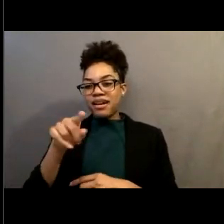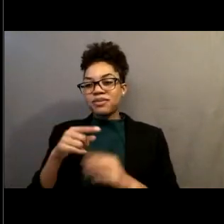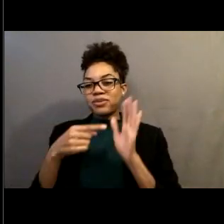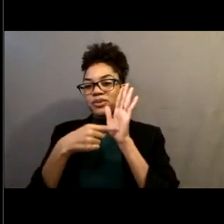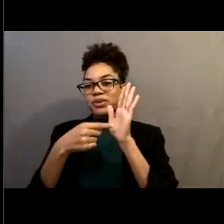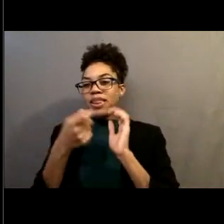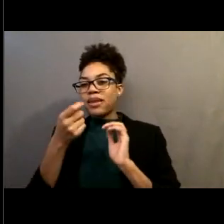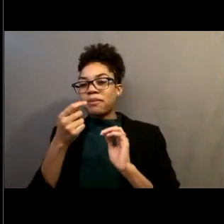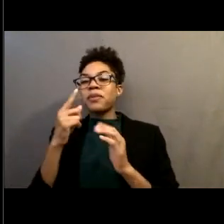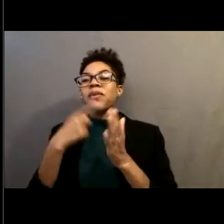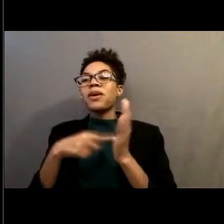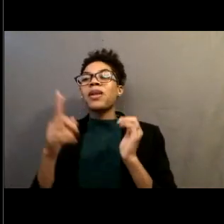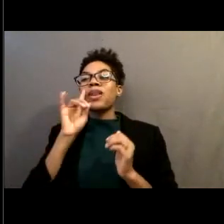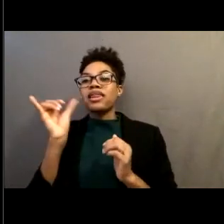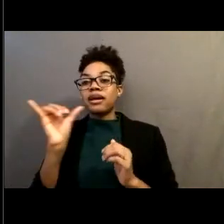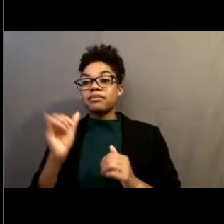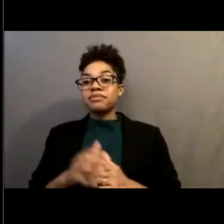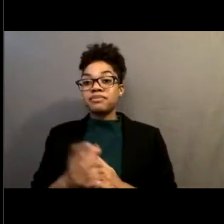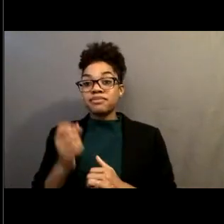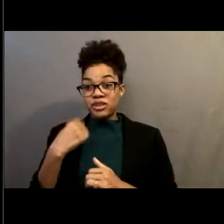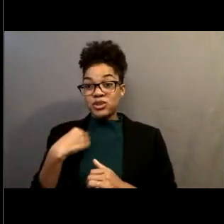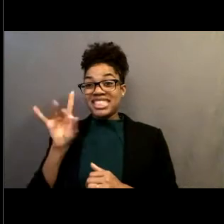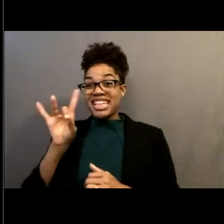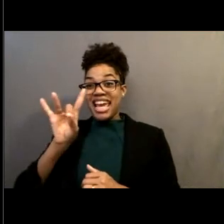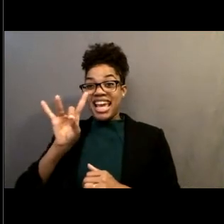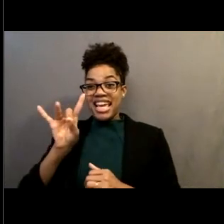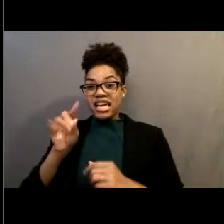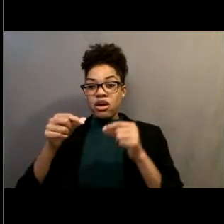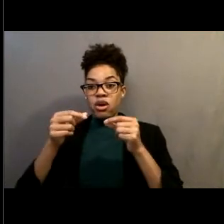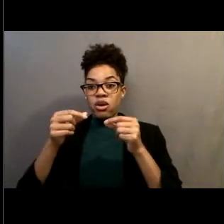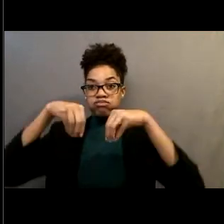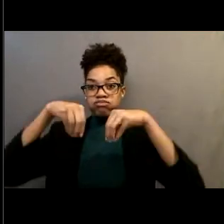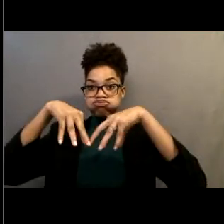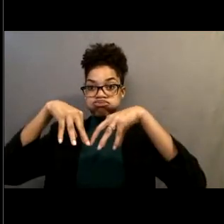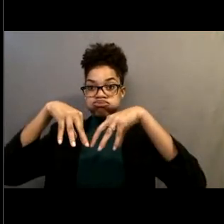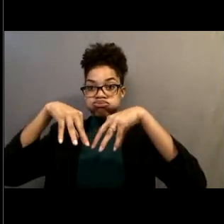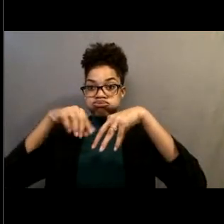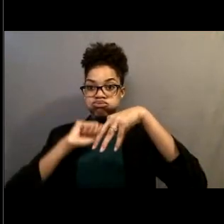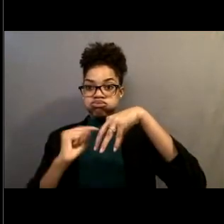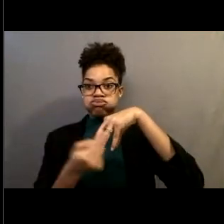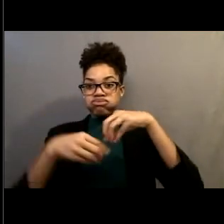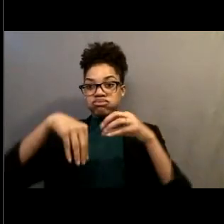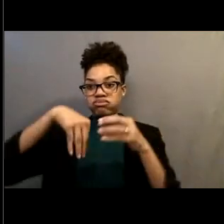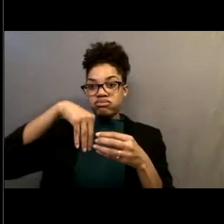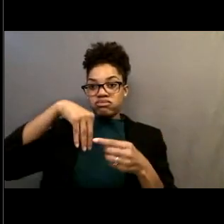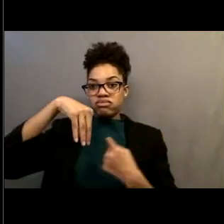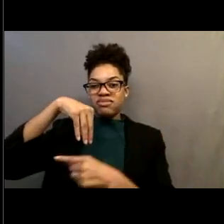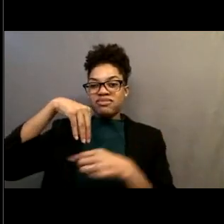When we first launched there were eight of those tubes on the sides that are supporting, they're augmenting the main thruster.